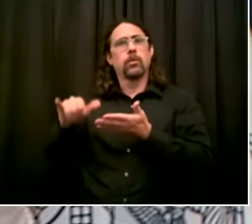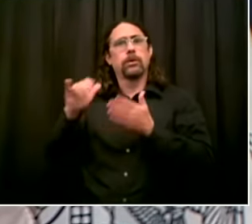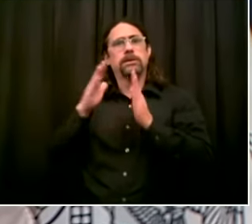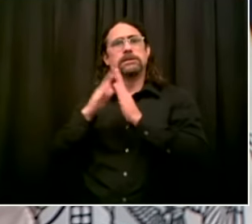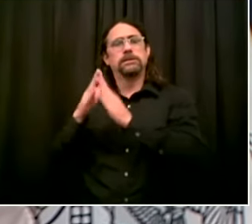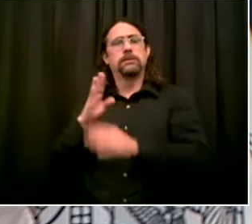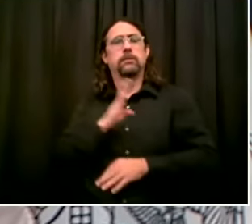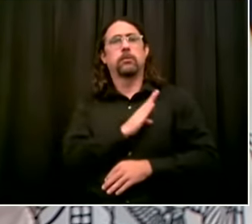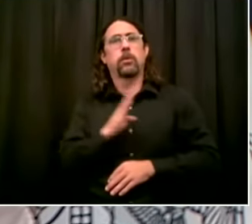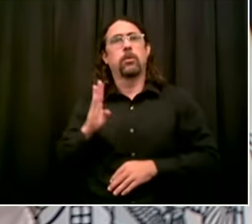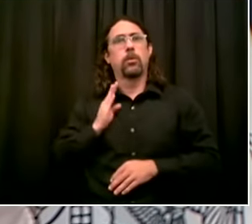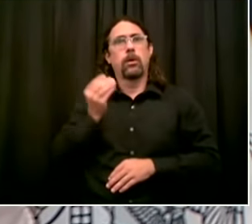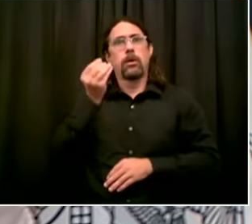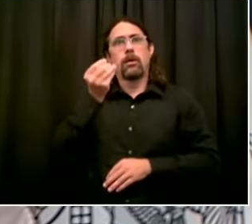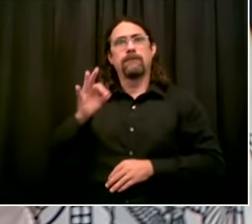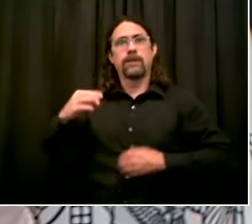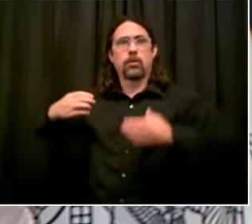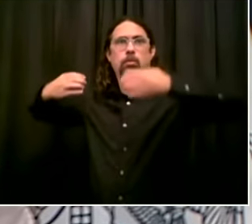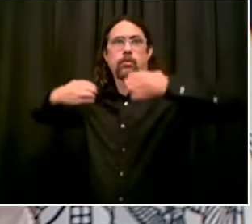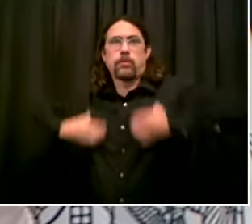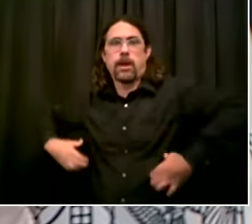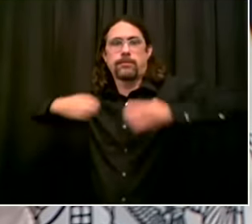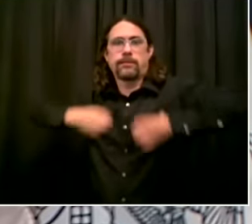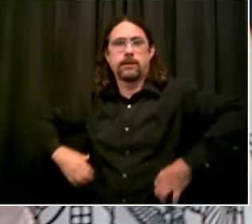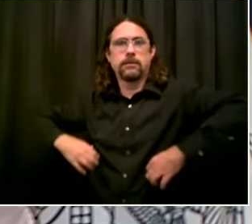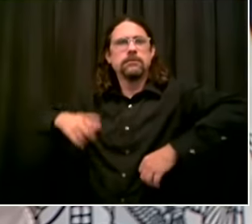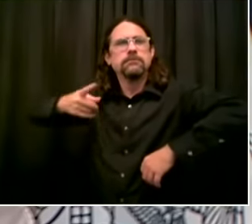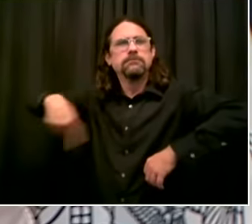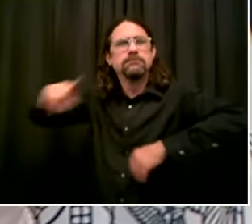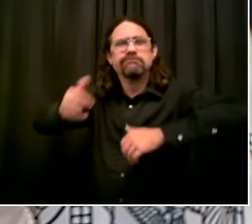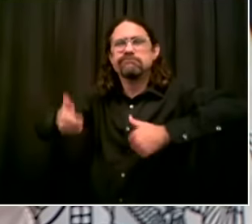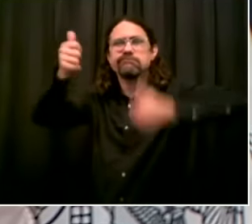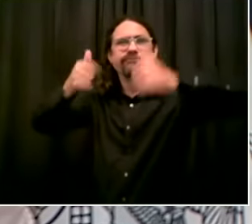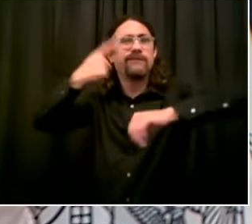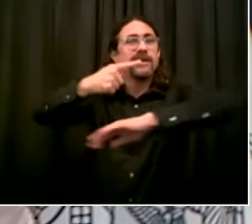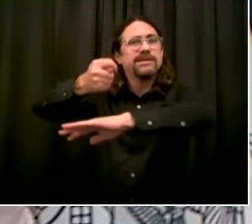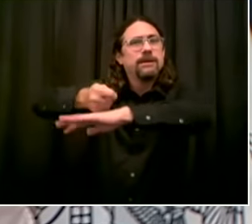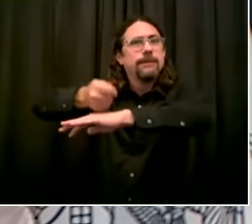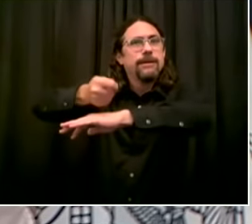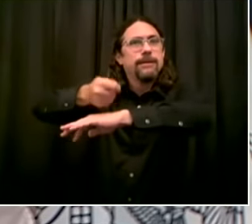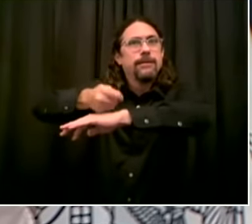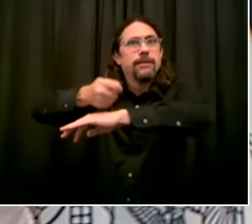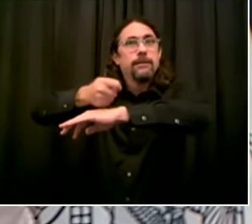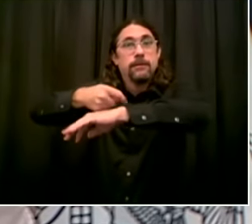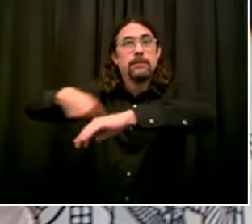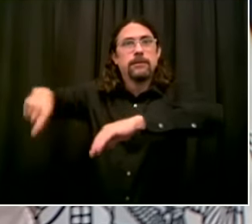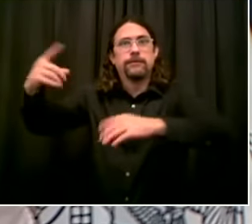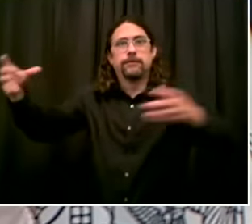QUEENS. BUT WHAT WE DO KNOW IS THAT IN THOSE AREAS, OVER THE PAST